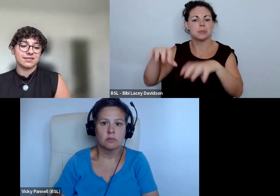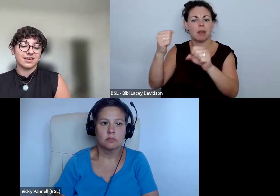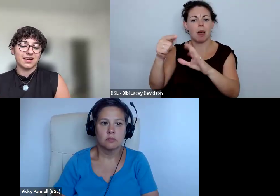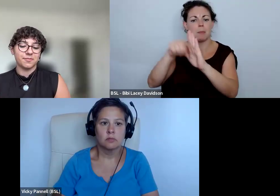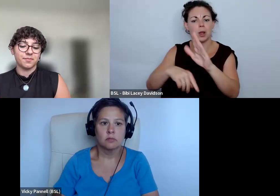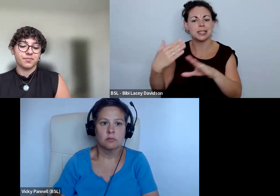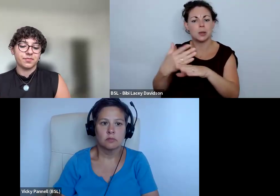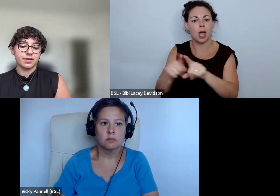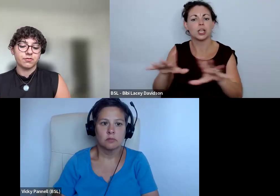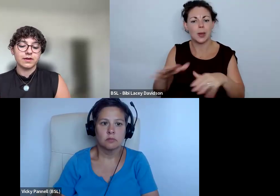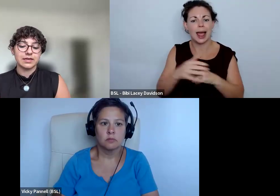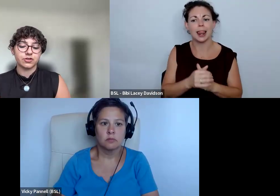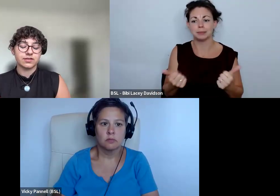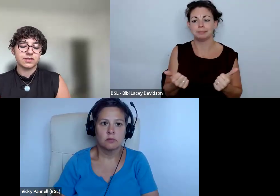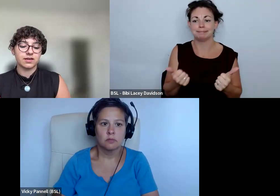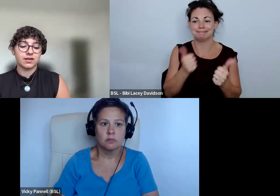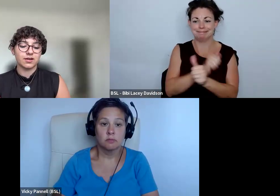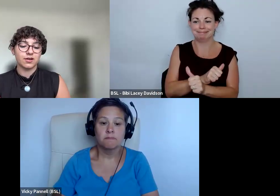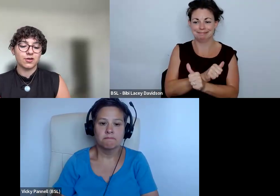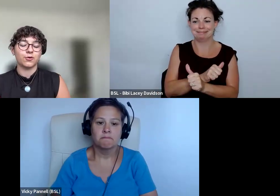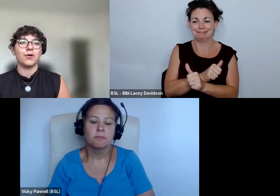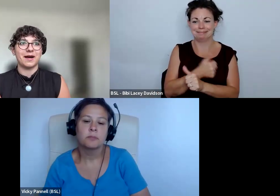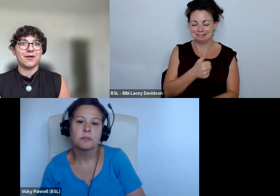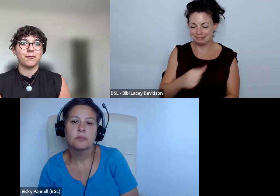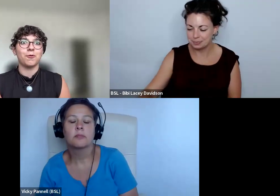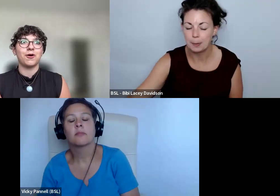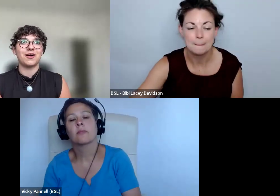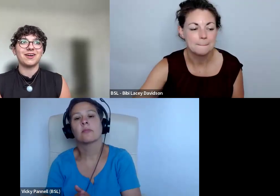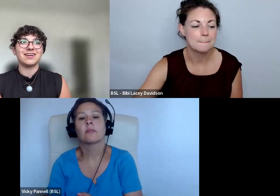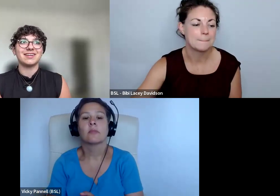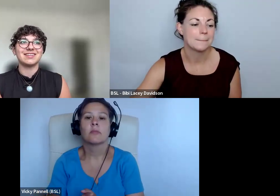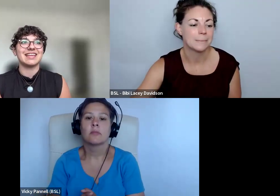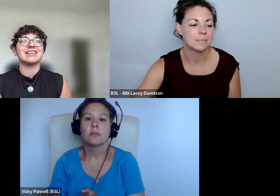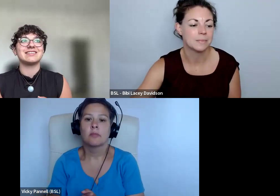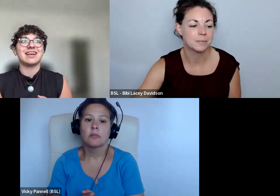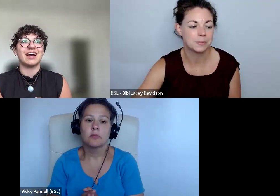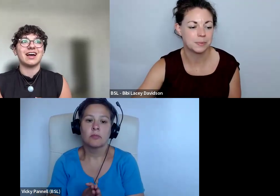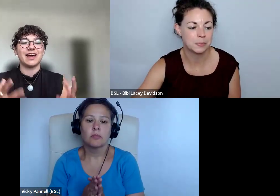in other universities as well. And through my work in Disabled Students UK, one day I got